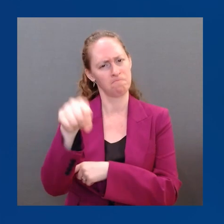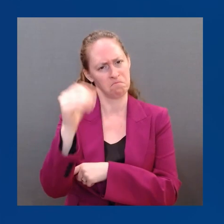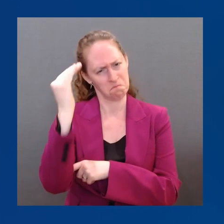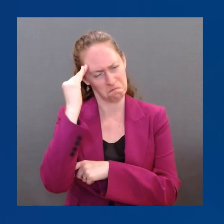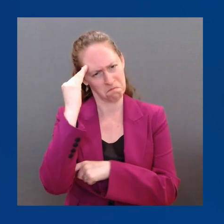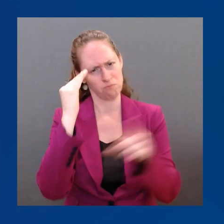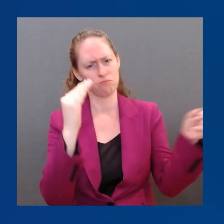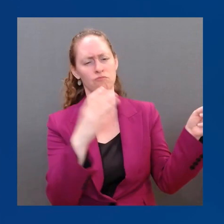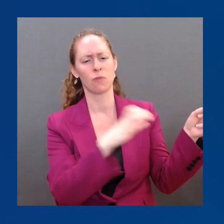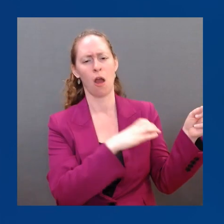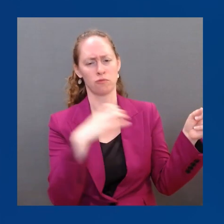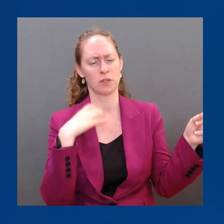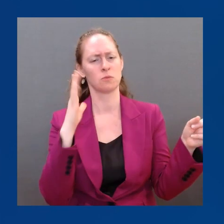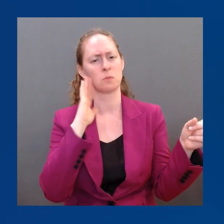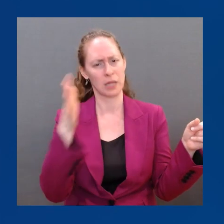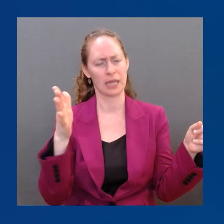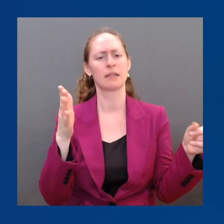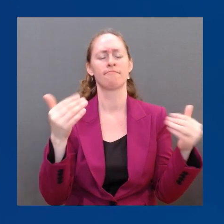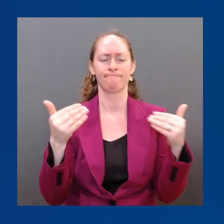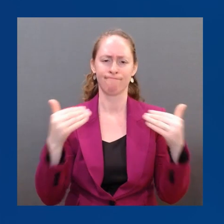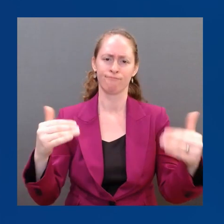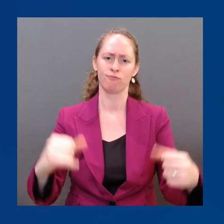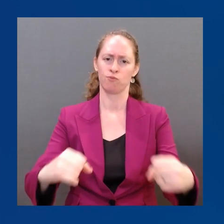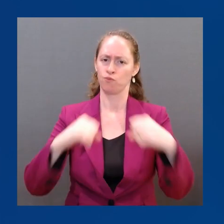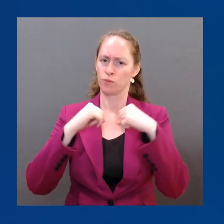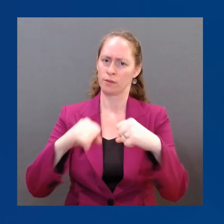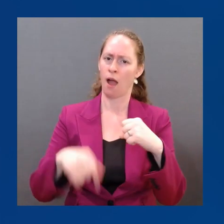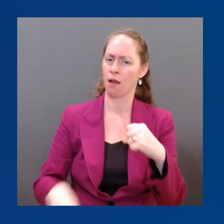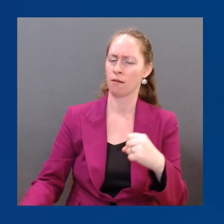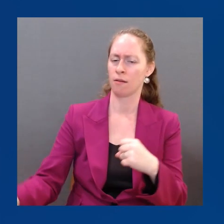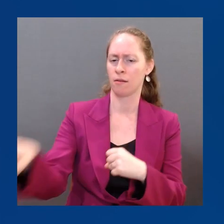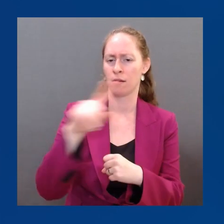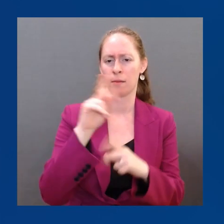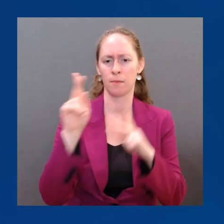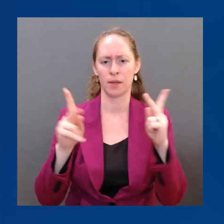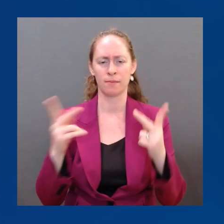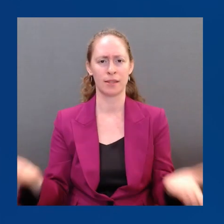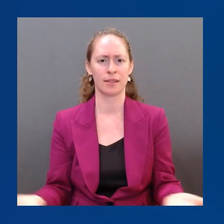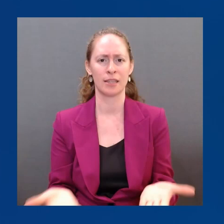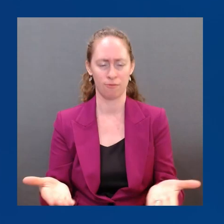that we're more than two years into this pandemic. People are tired. People want to move on.